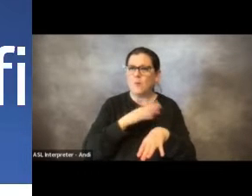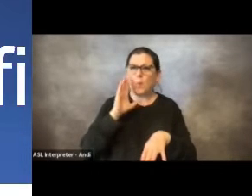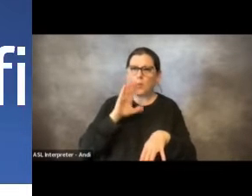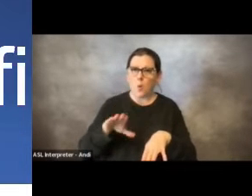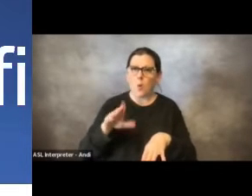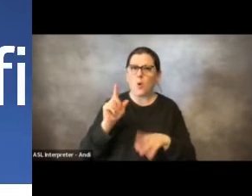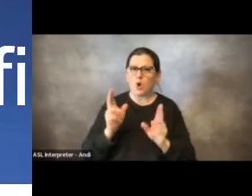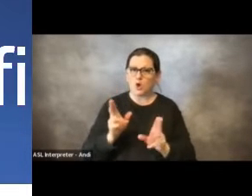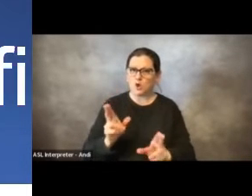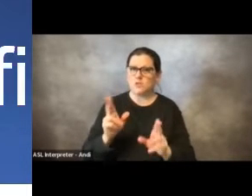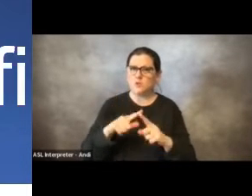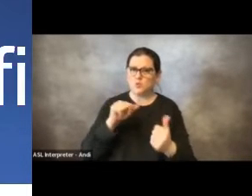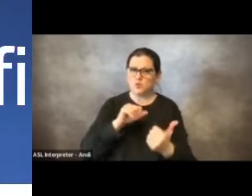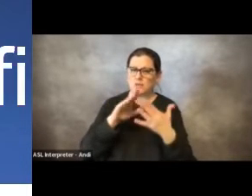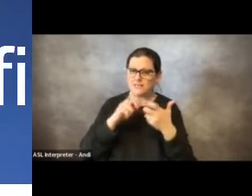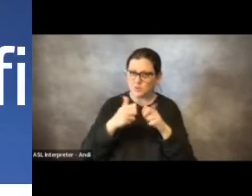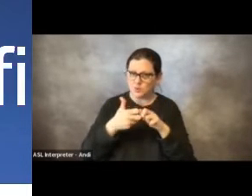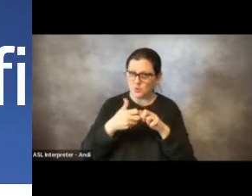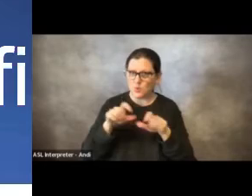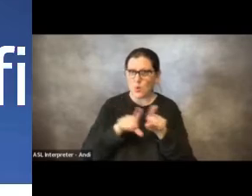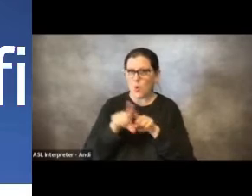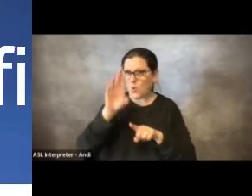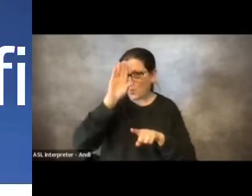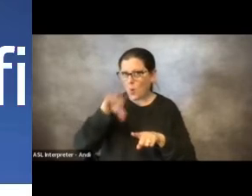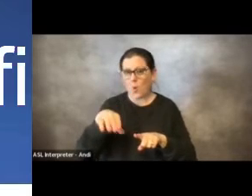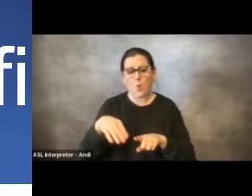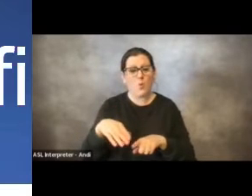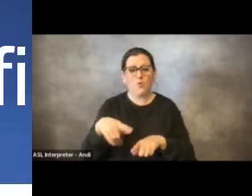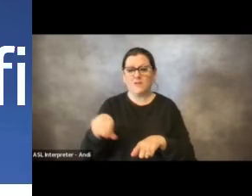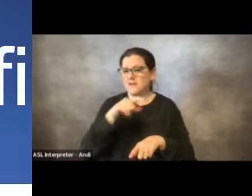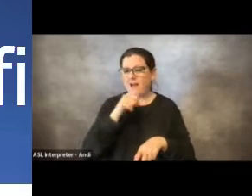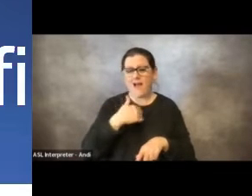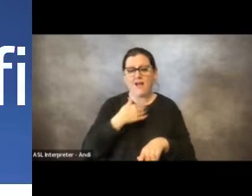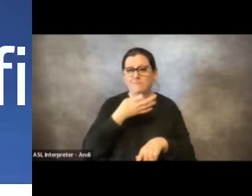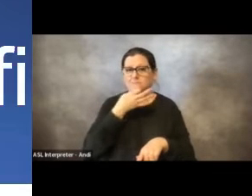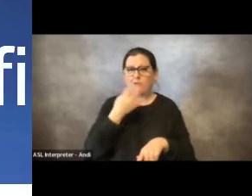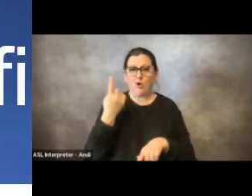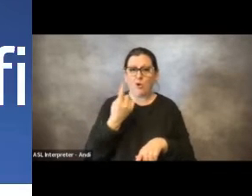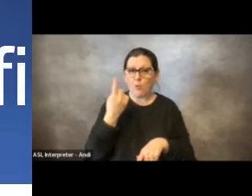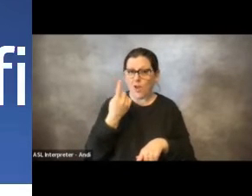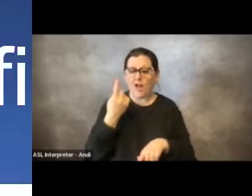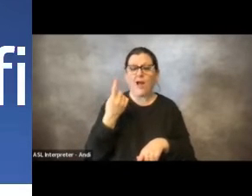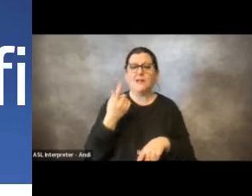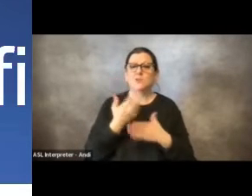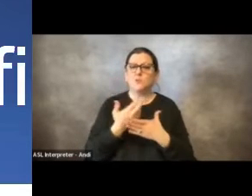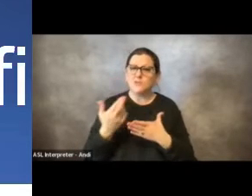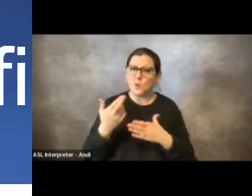address these issues. But we also know that there's a lack of expertise there, resource and capacity challenges to support